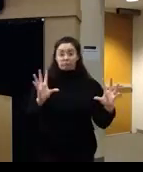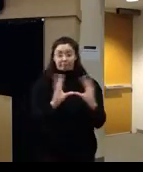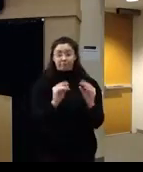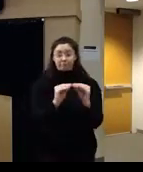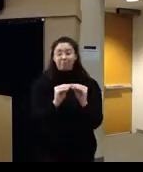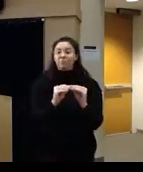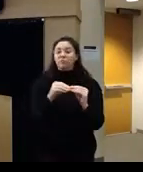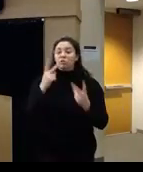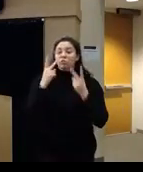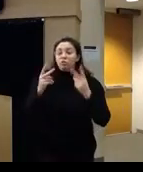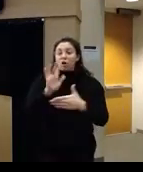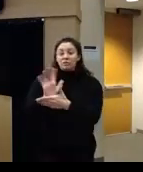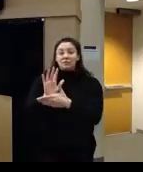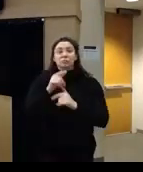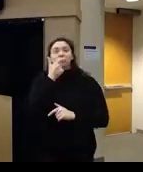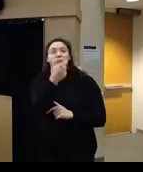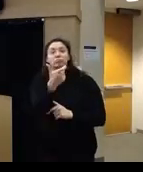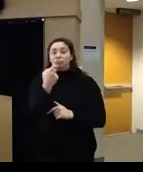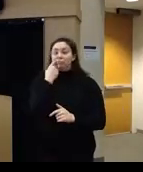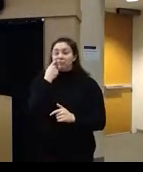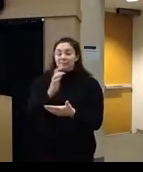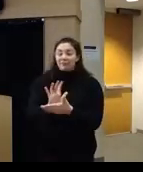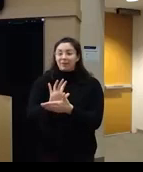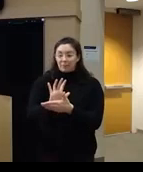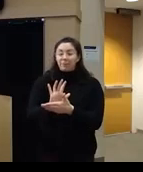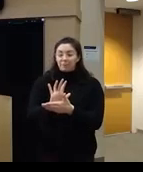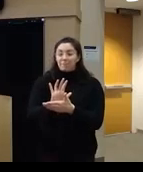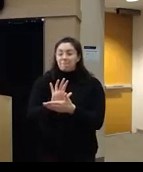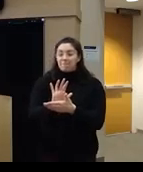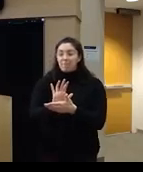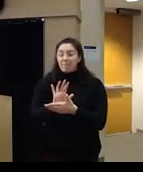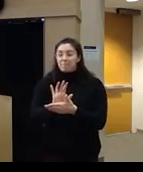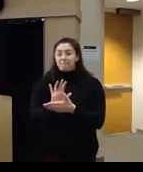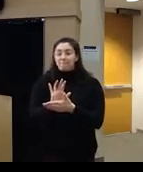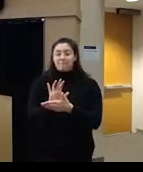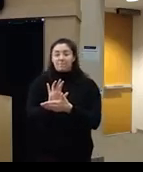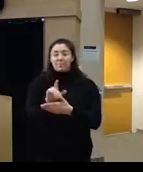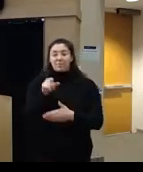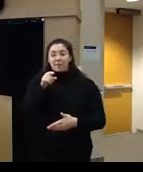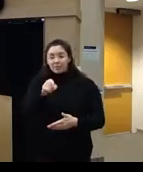and got to see a screening of his latest film the uh Central Lunatic Asylum for the colored